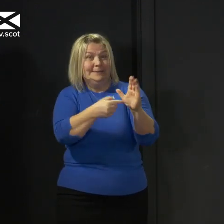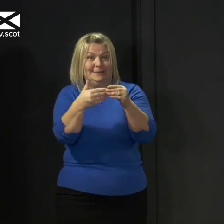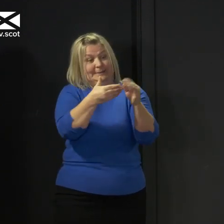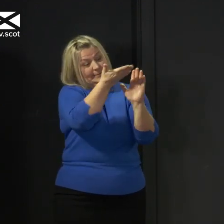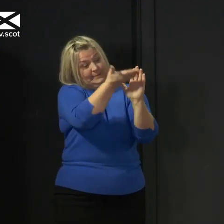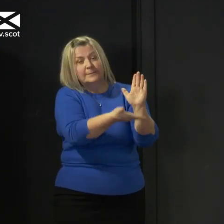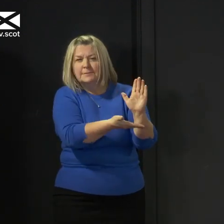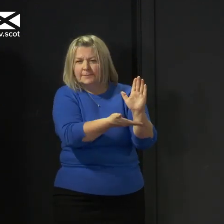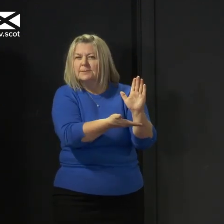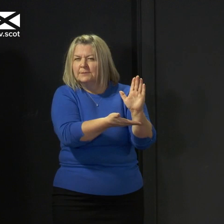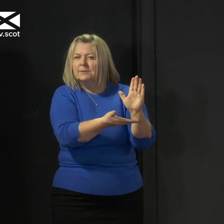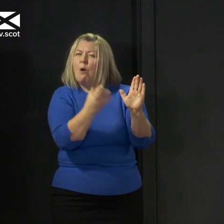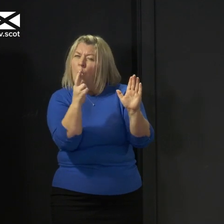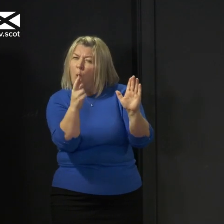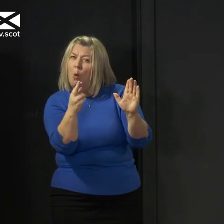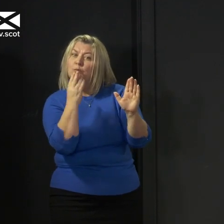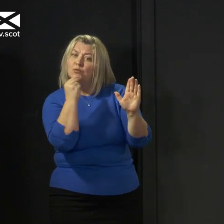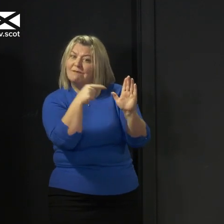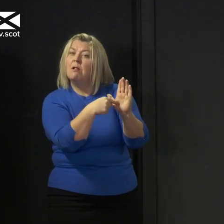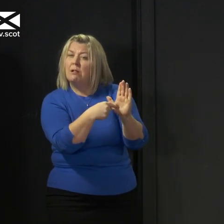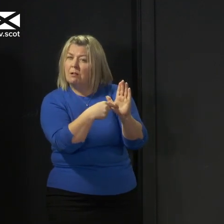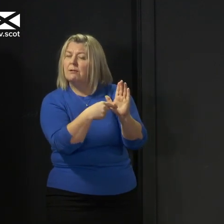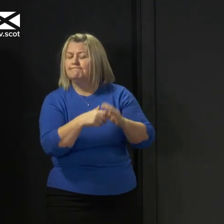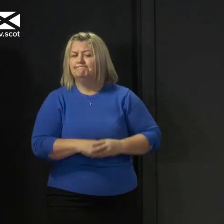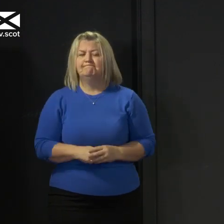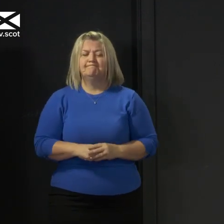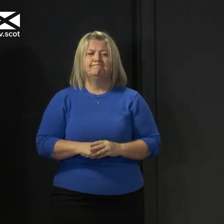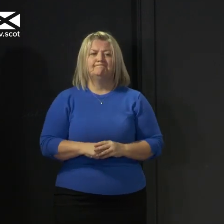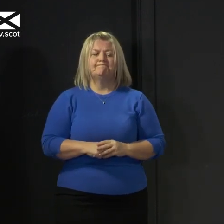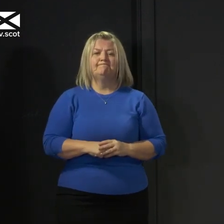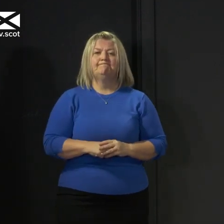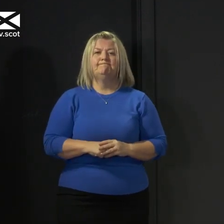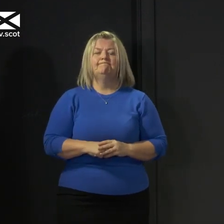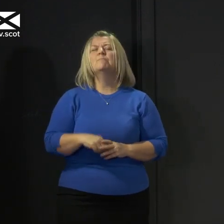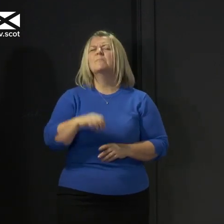this I hope you will find that helpful now I'm about to hand over firstly to